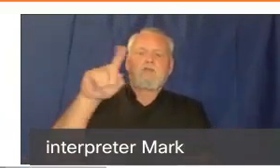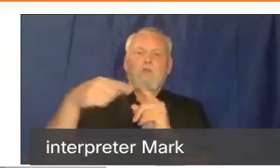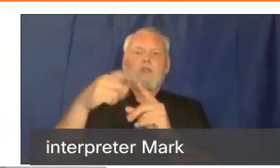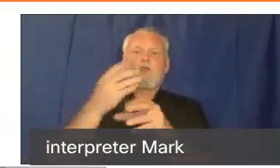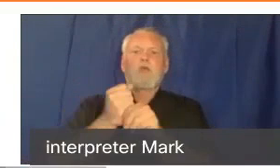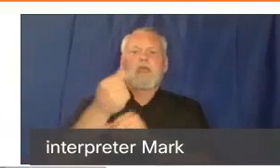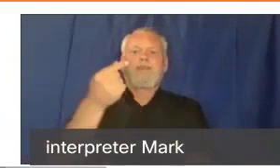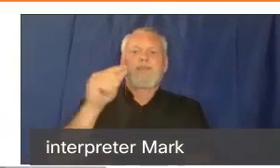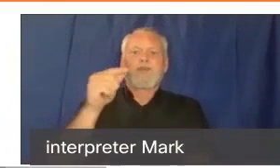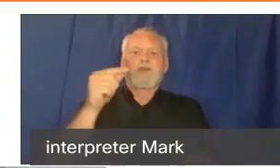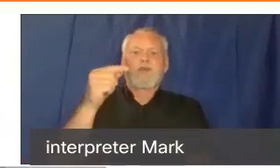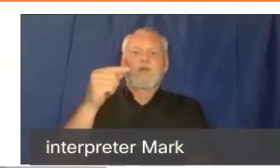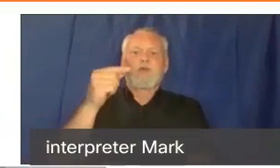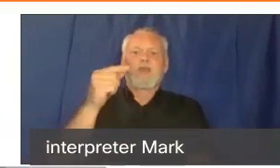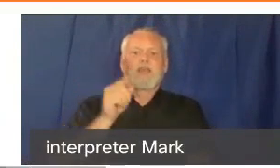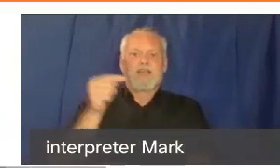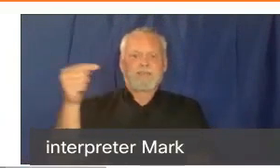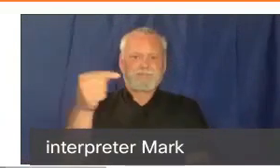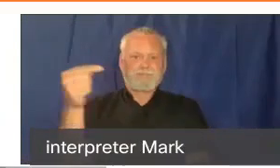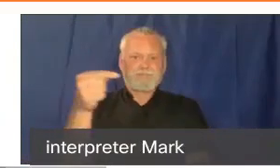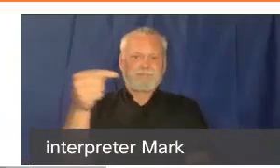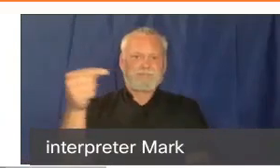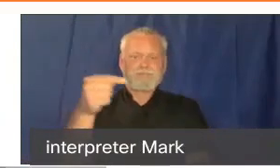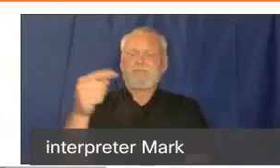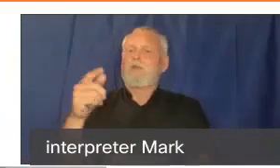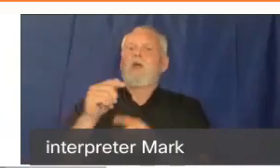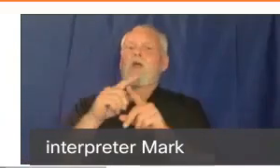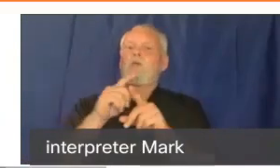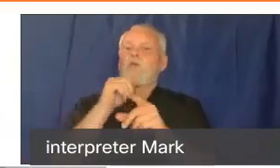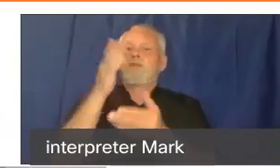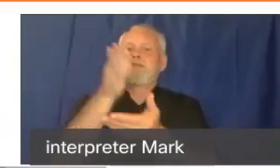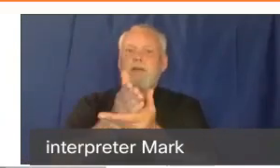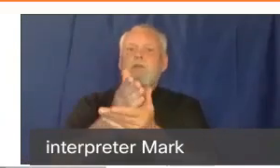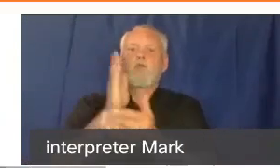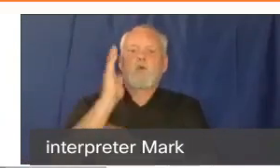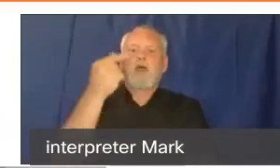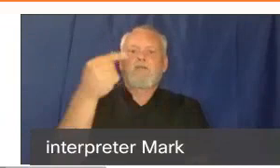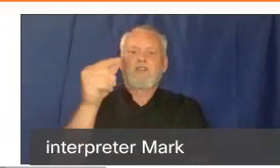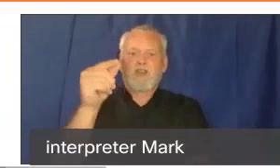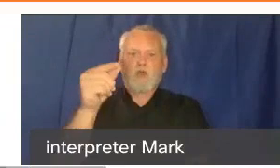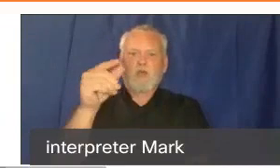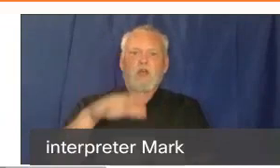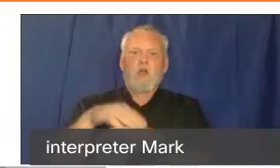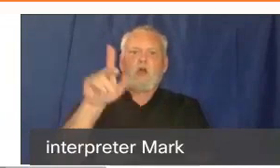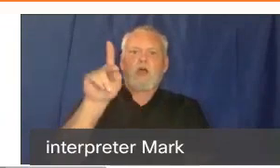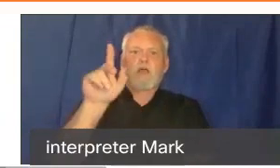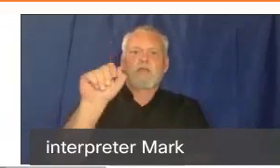Would continue and you wouldn't stop here. You would also have the green arrow on Kansas, so it would be 1 continuous movement.